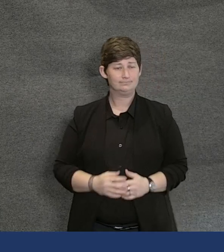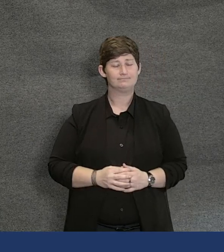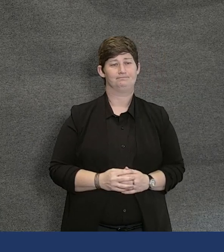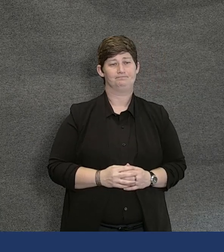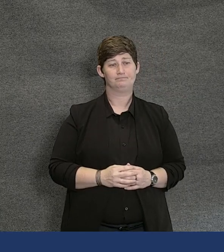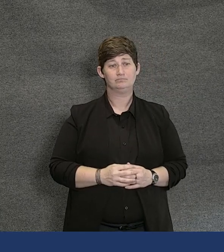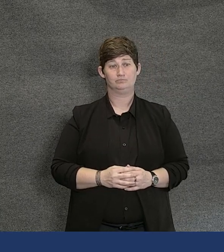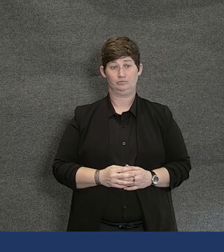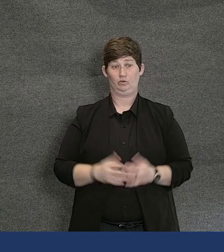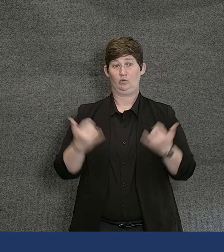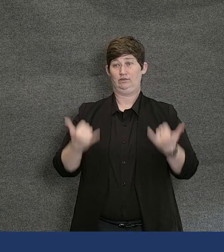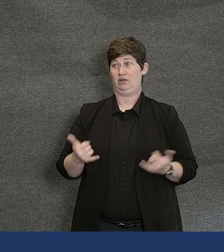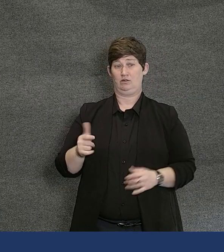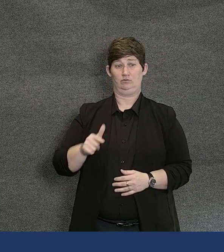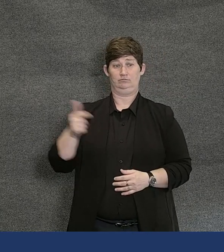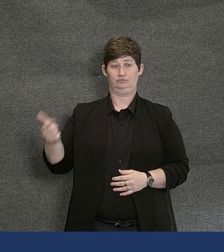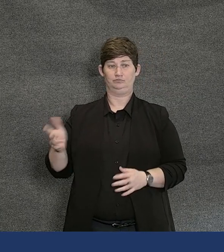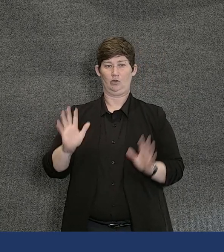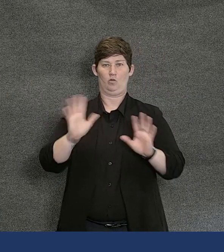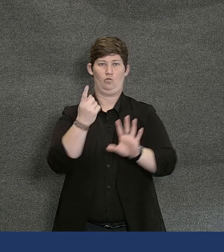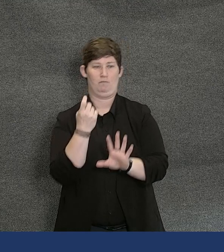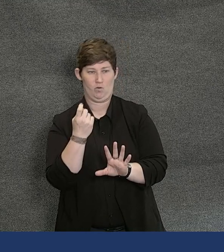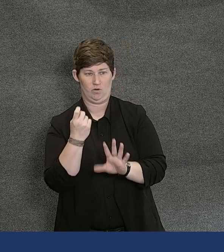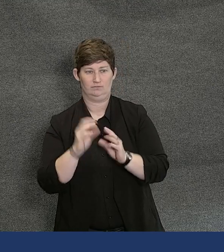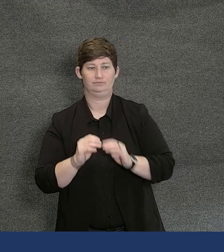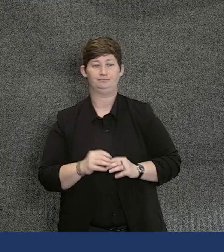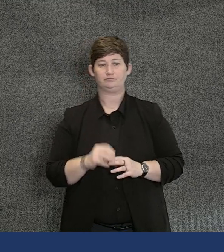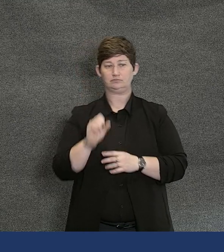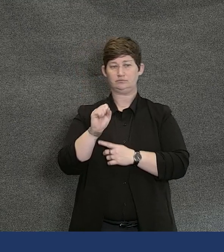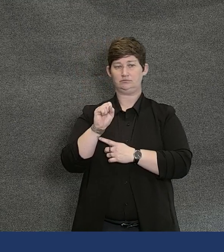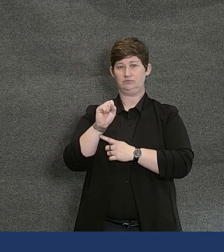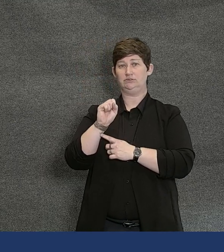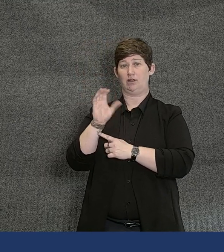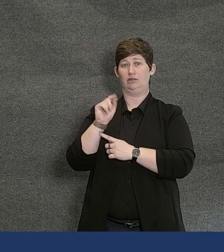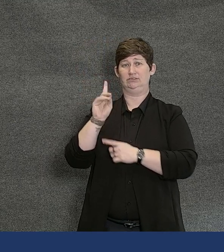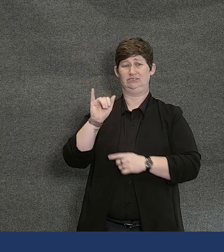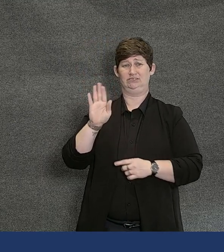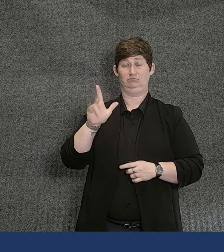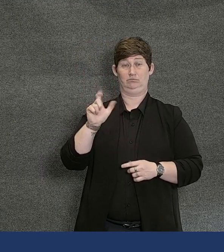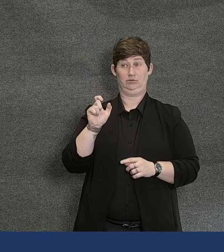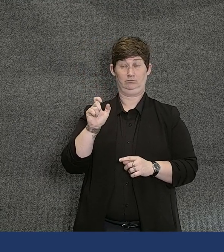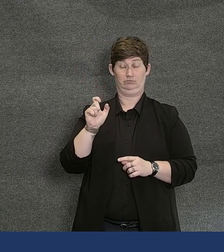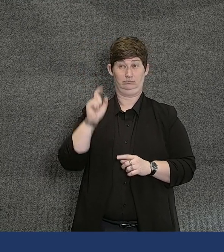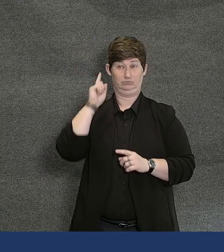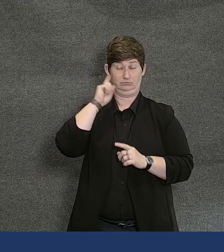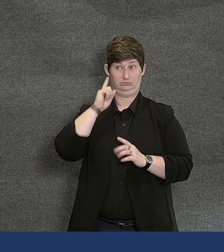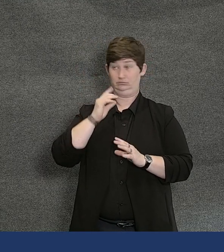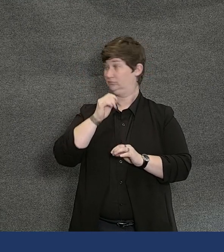Oh, yeah. One more thing, hold on real quickly. I just want to say thank-- I just want to say thank you.